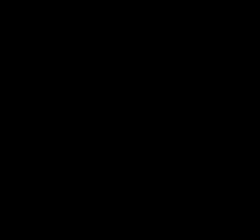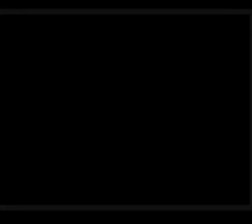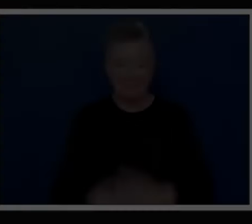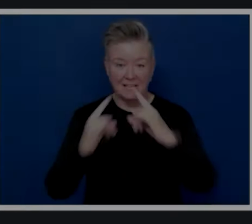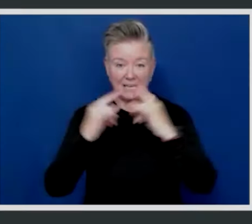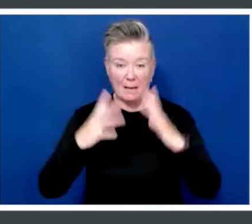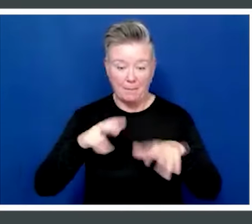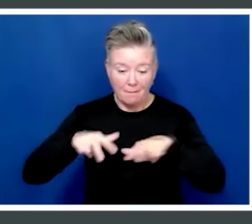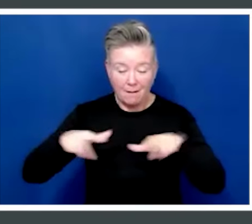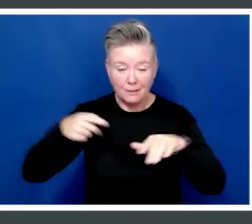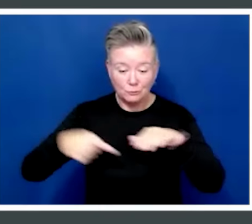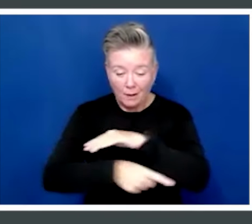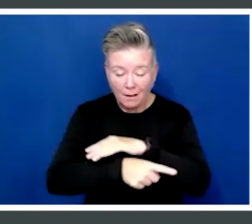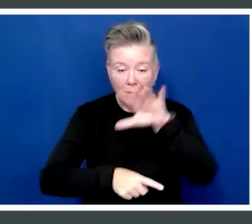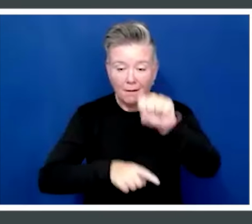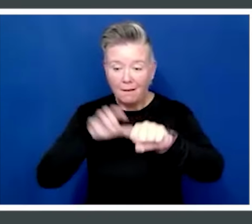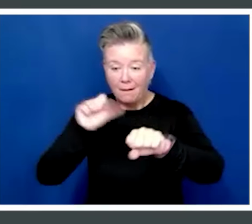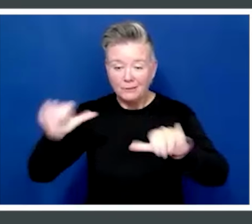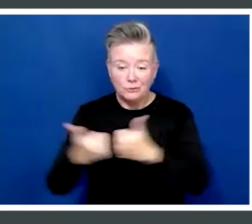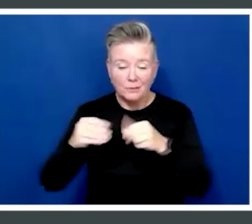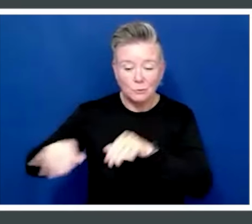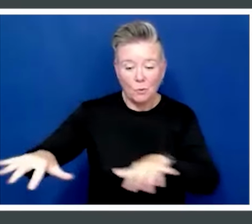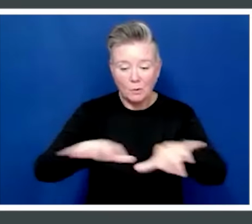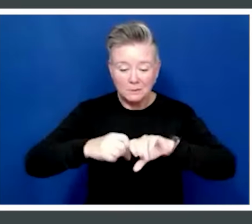NARRATOR >> Campers hike the trails, reach for ropes on the challenge course, paddle in the lake,